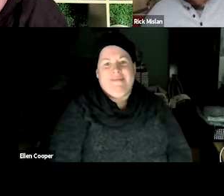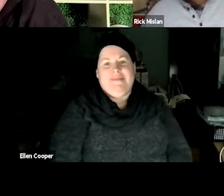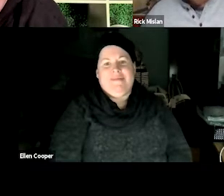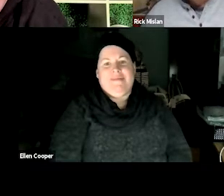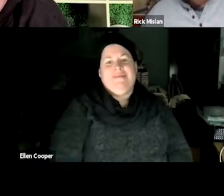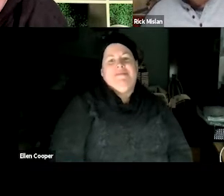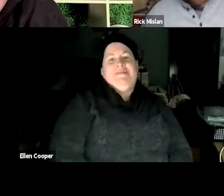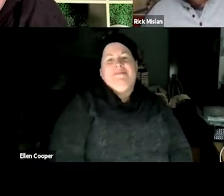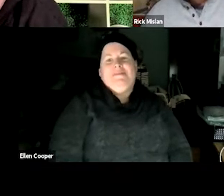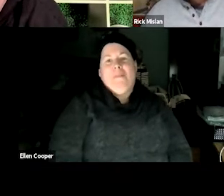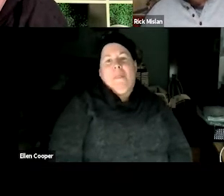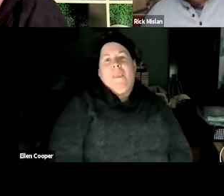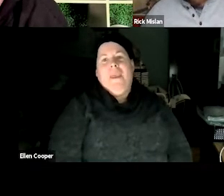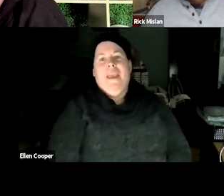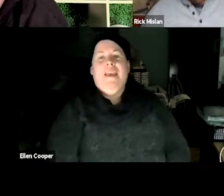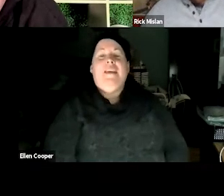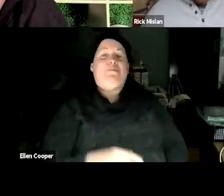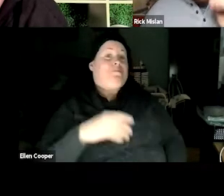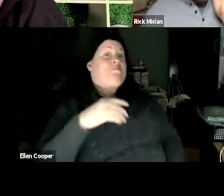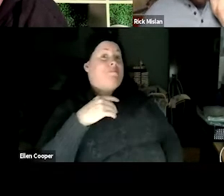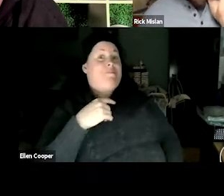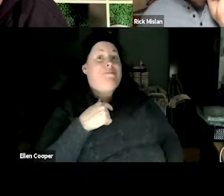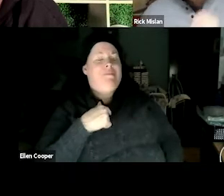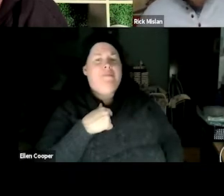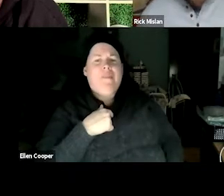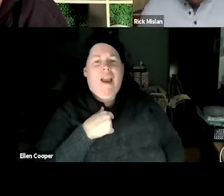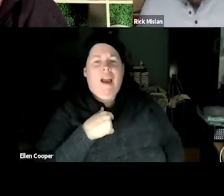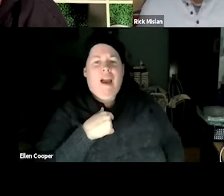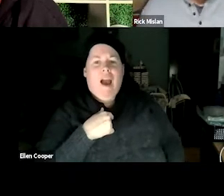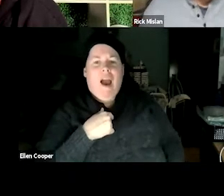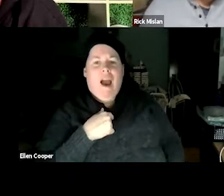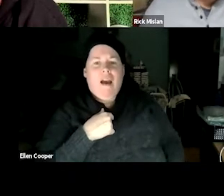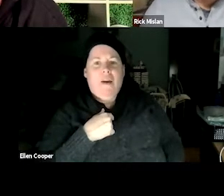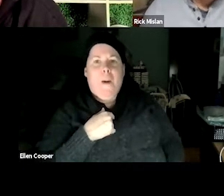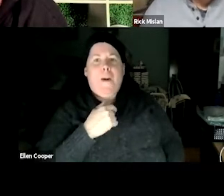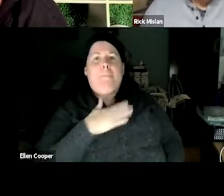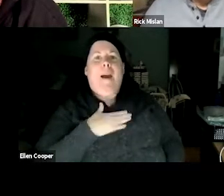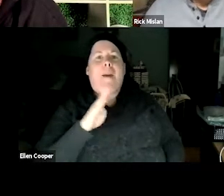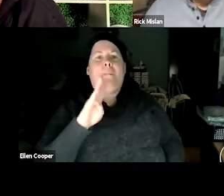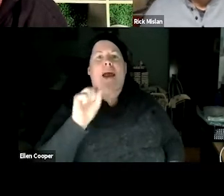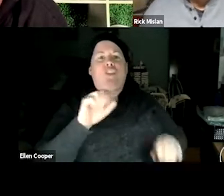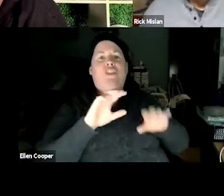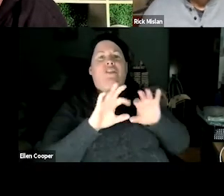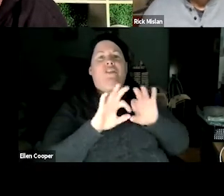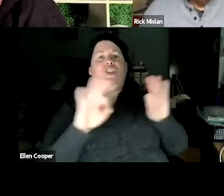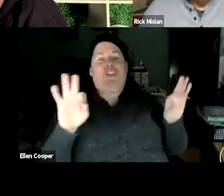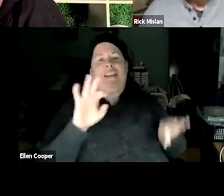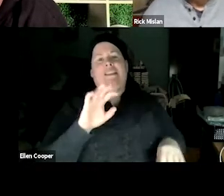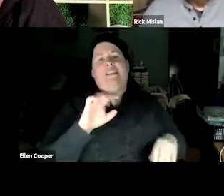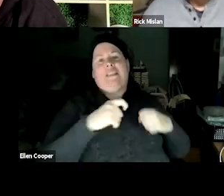CalebBarlow: Yes, I actually did. CalebBarlow: my bachelor's in electrical engineering. And then I went back for a